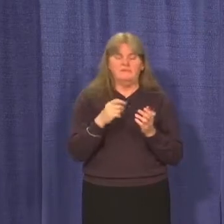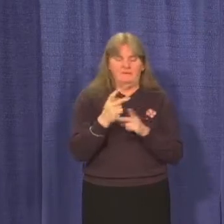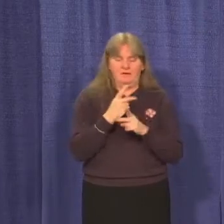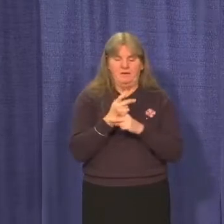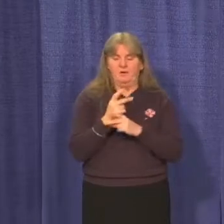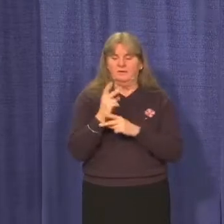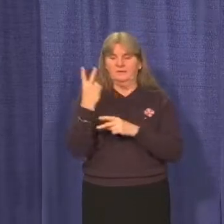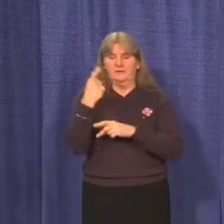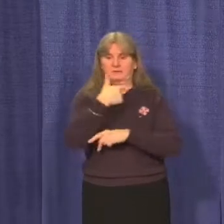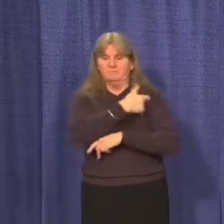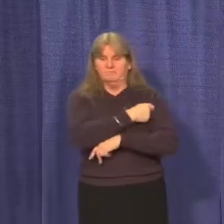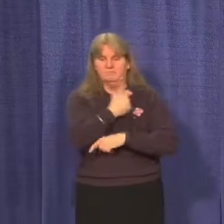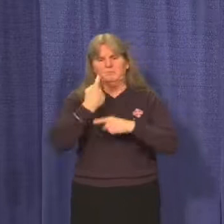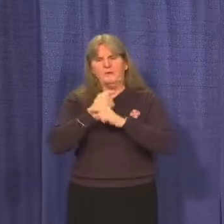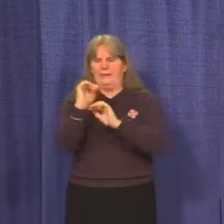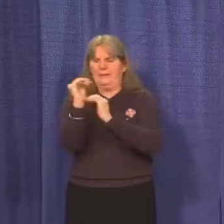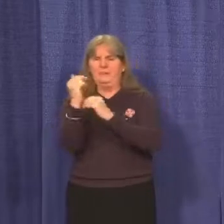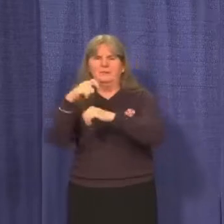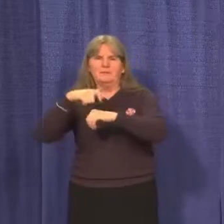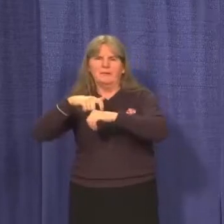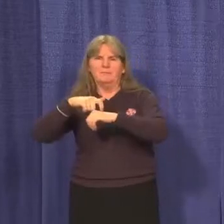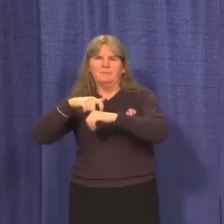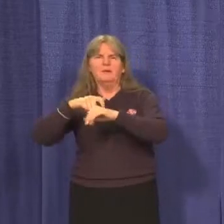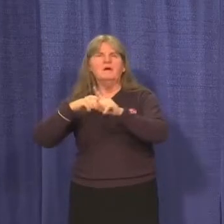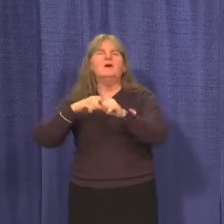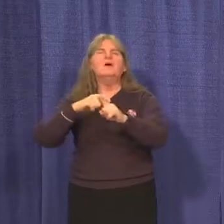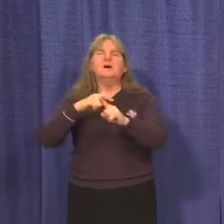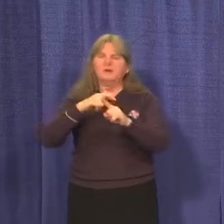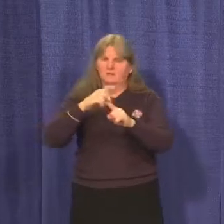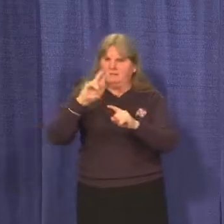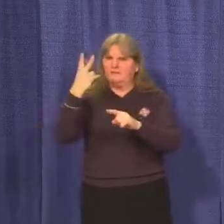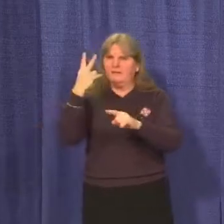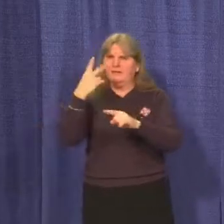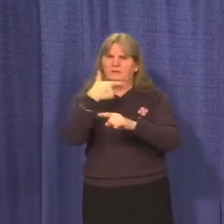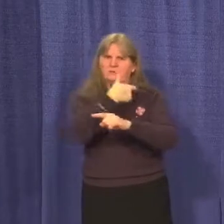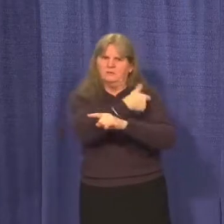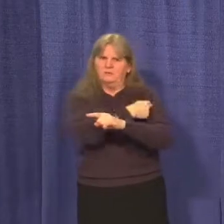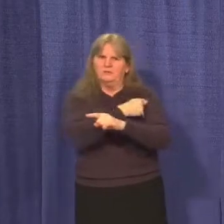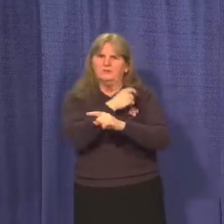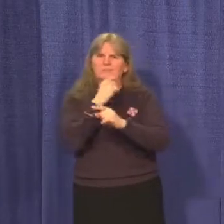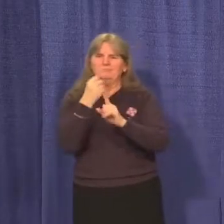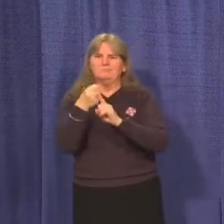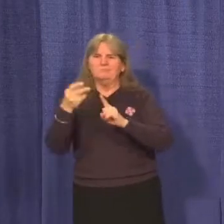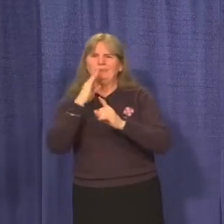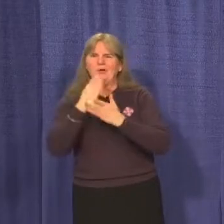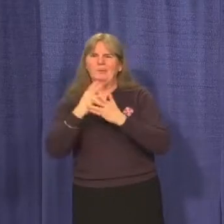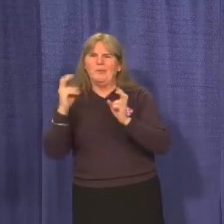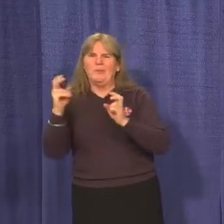their second dose on time. And since you bring up the second dose, I will just mention